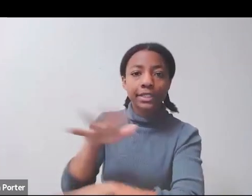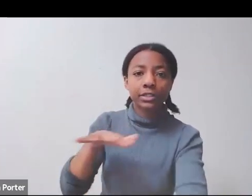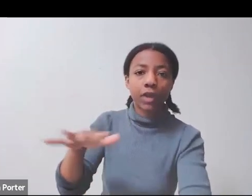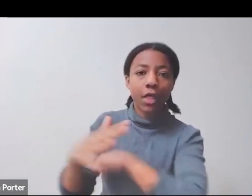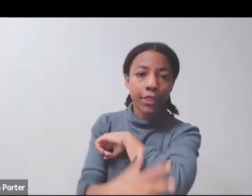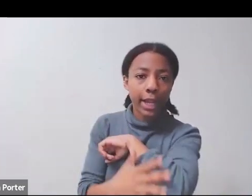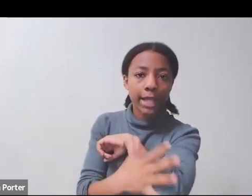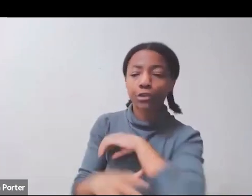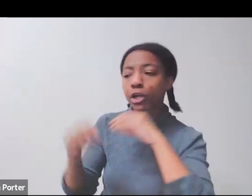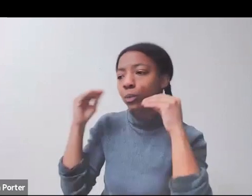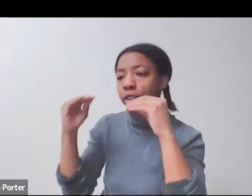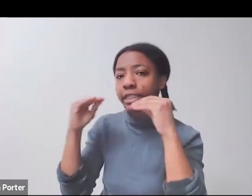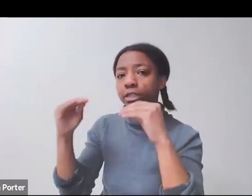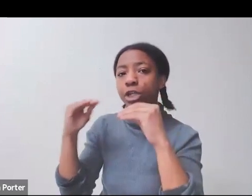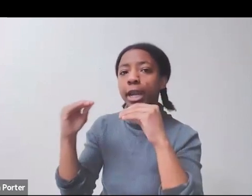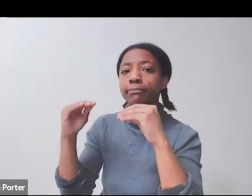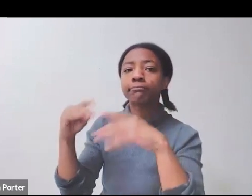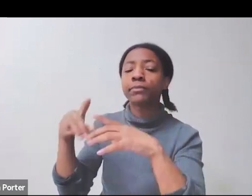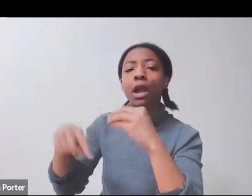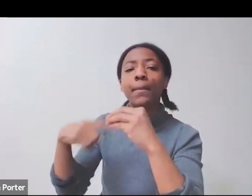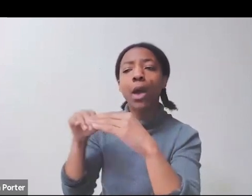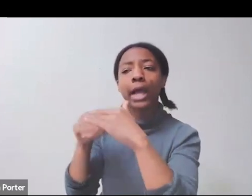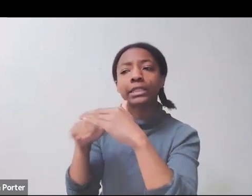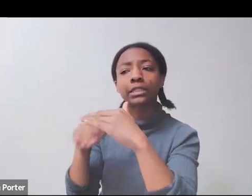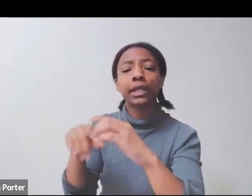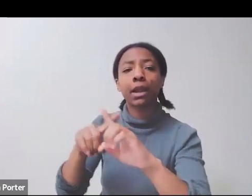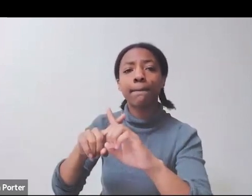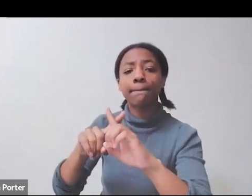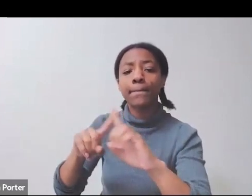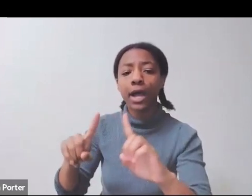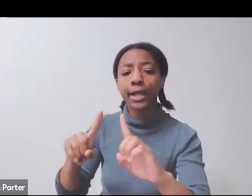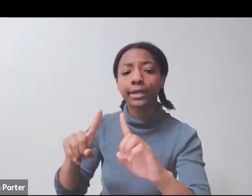faculty were teaching about accessibility in their courses, which that's fairly sizable.